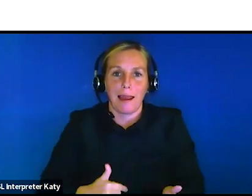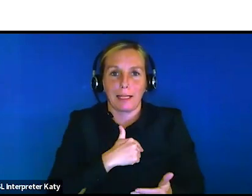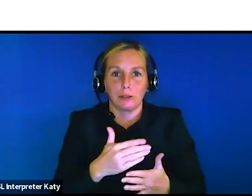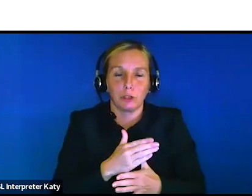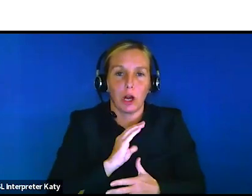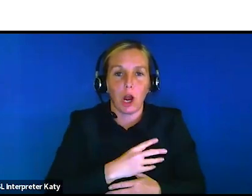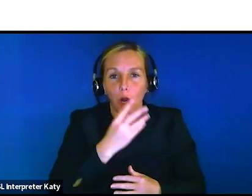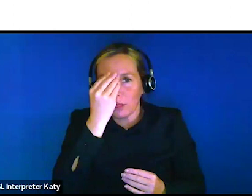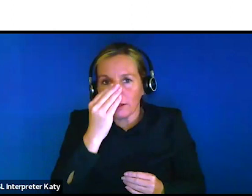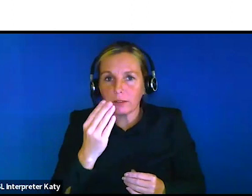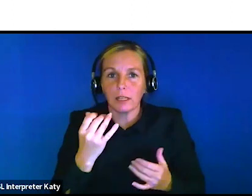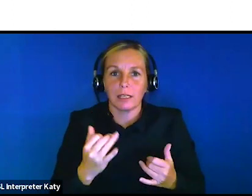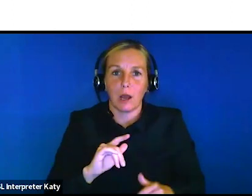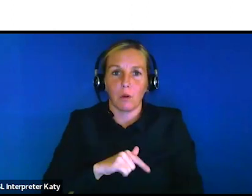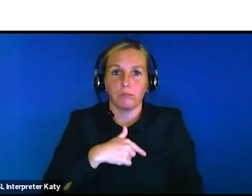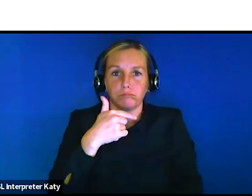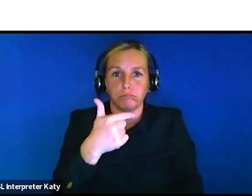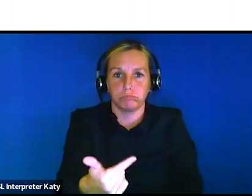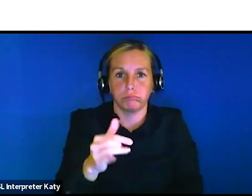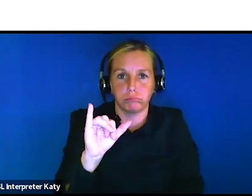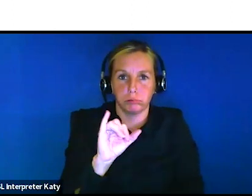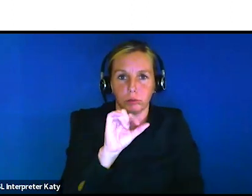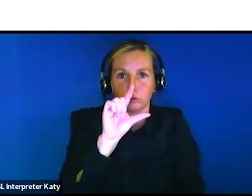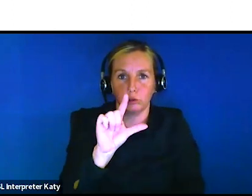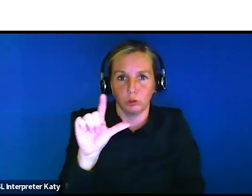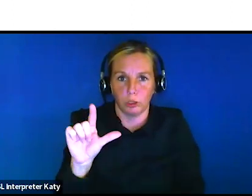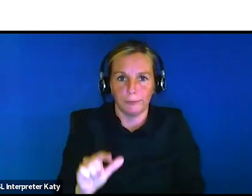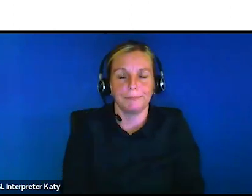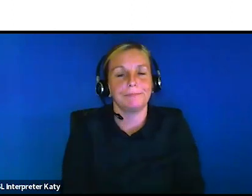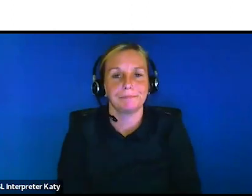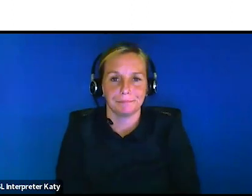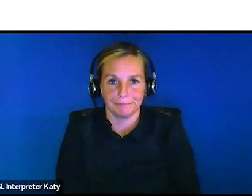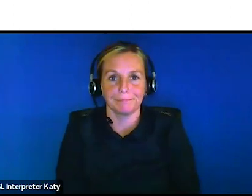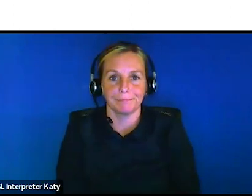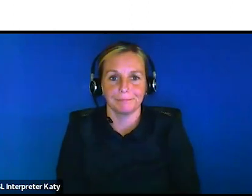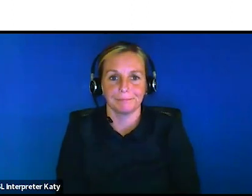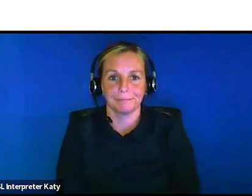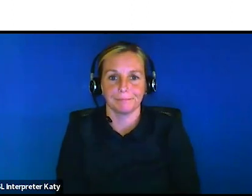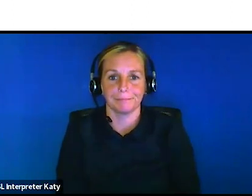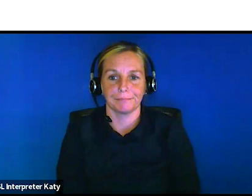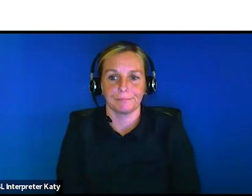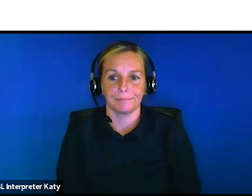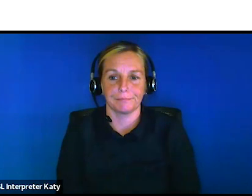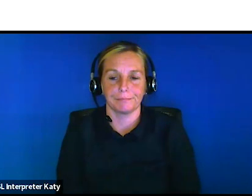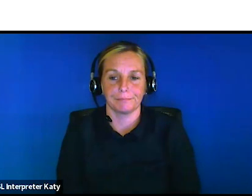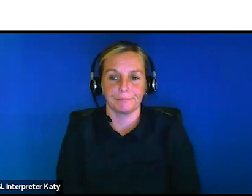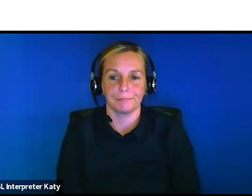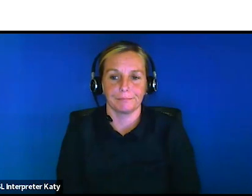And I'll hand the mic back to Jill. Thank you.